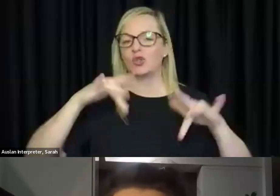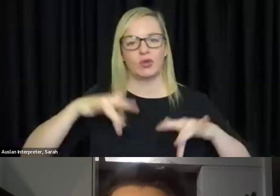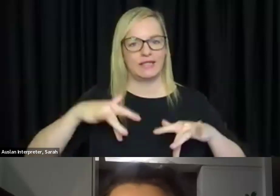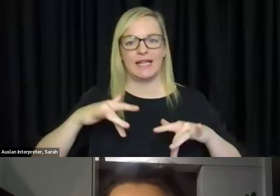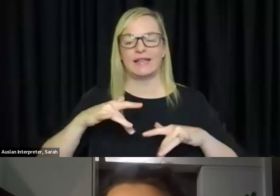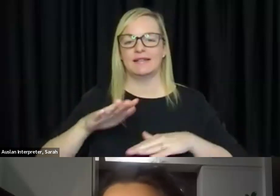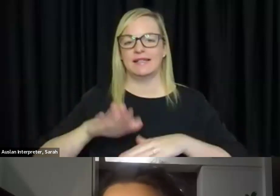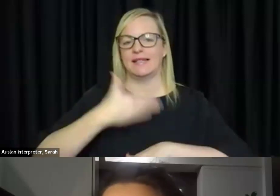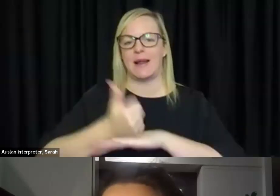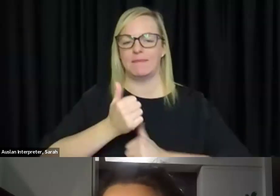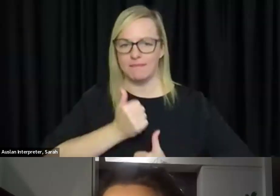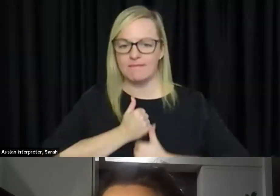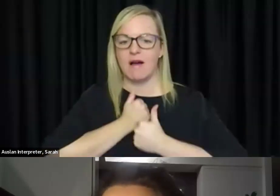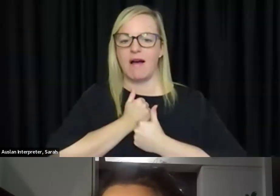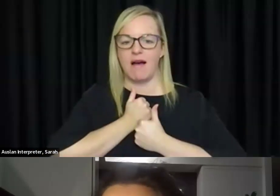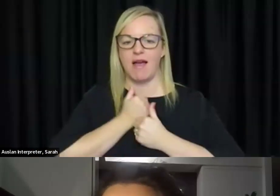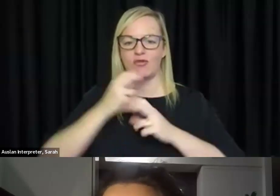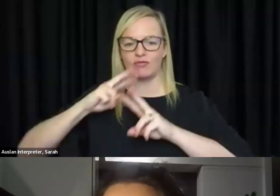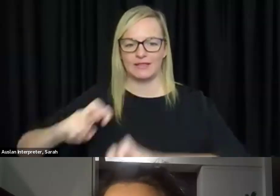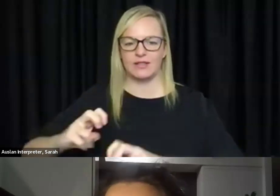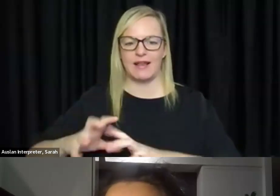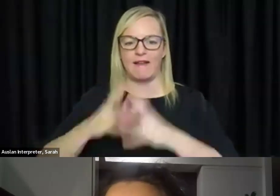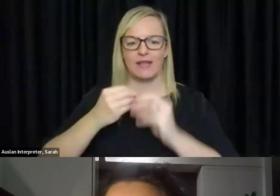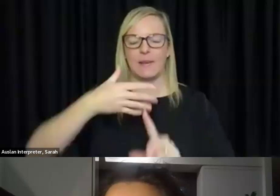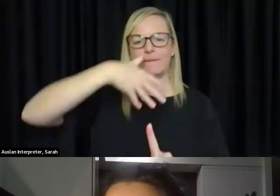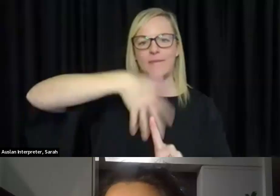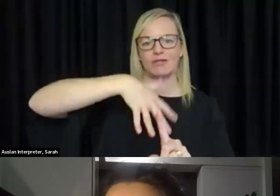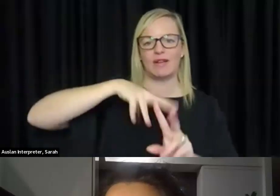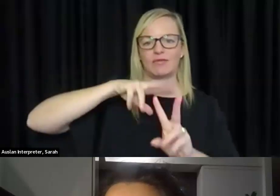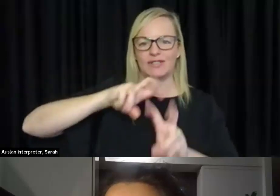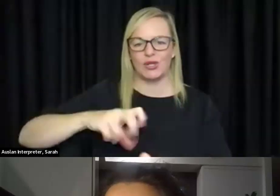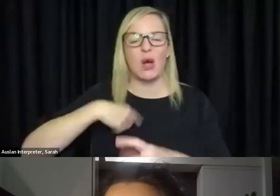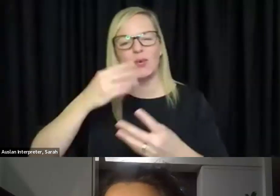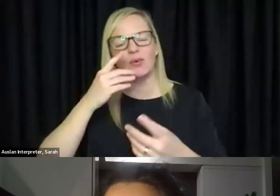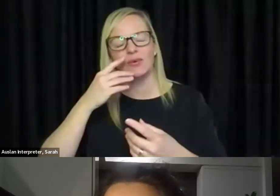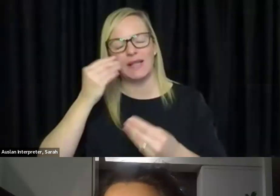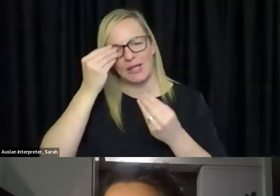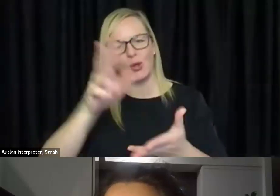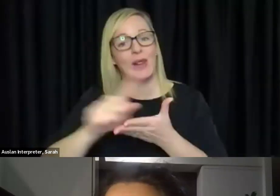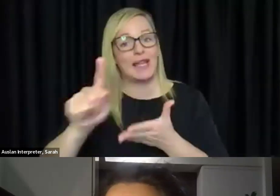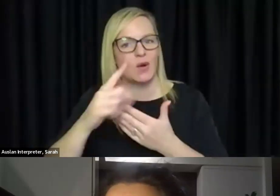research yet, it has all been background research, so I will keep you posted on what I find out. But